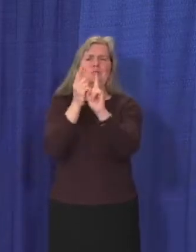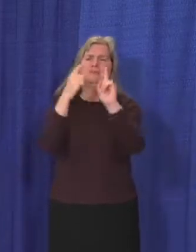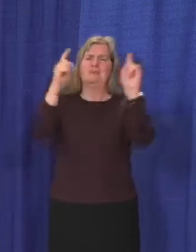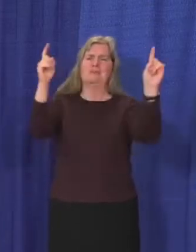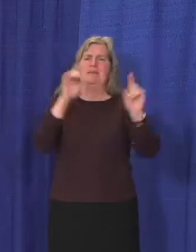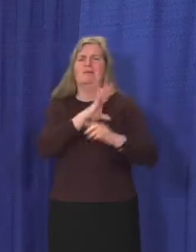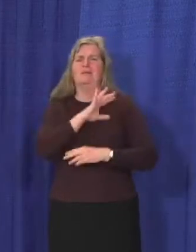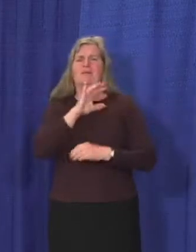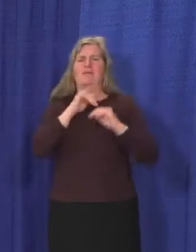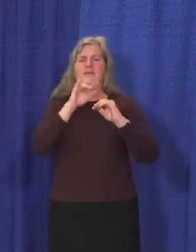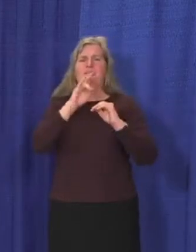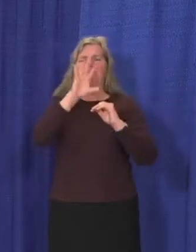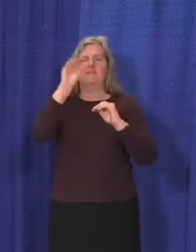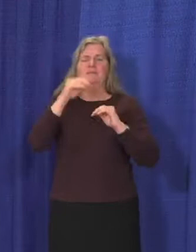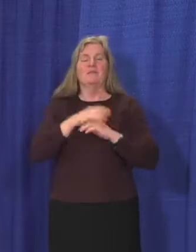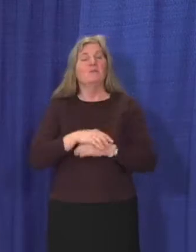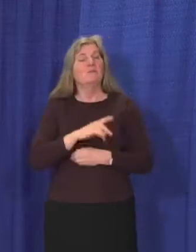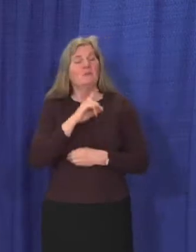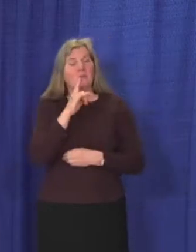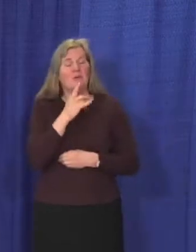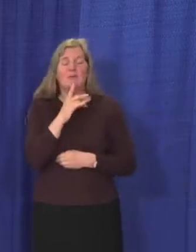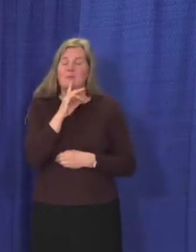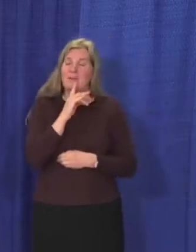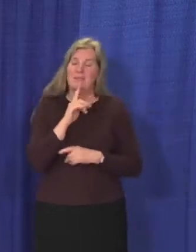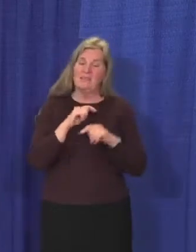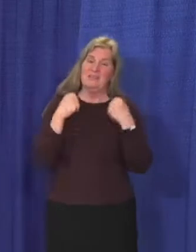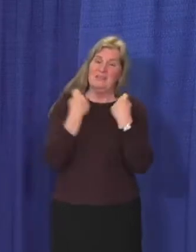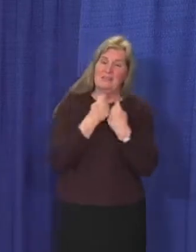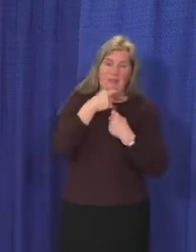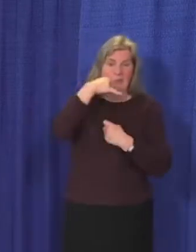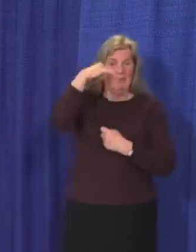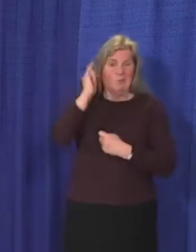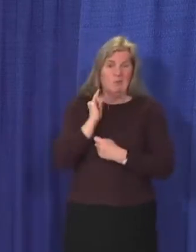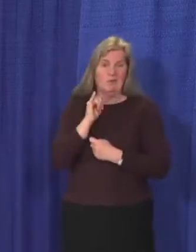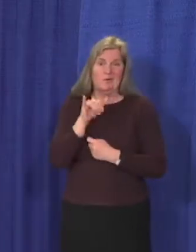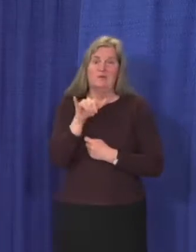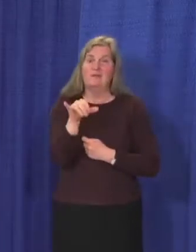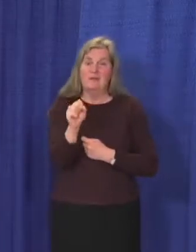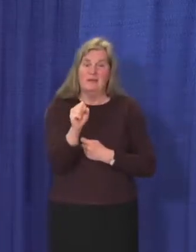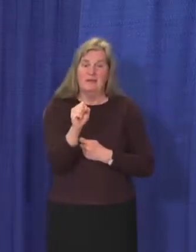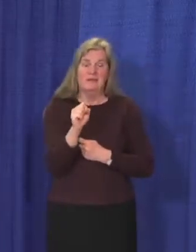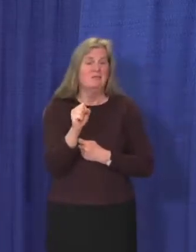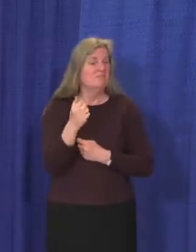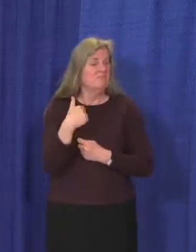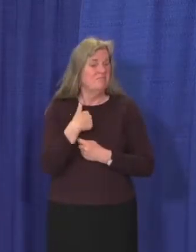have contributed. And has been a team Yukon effort